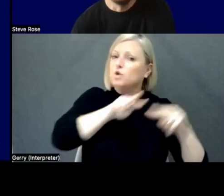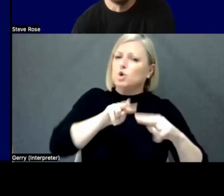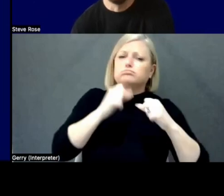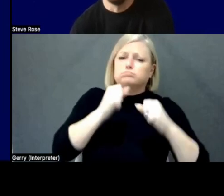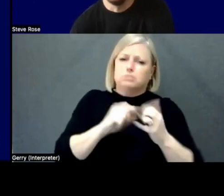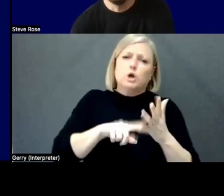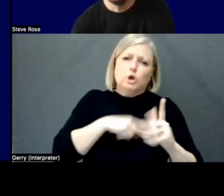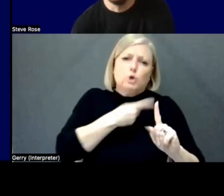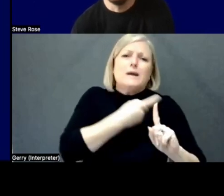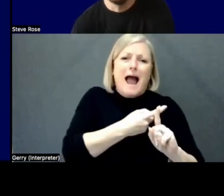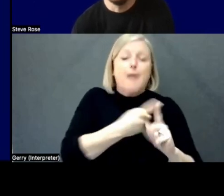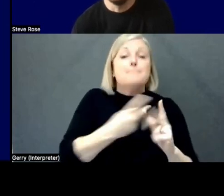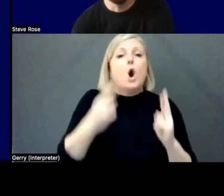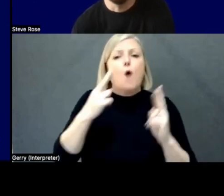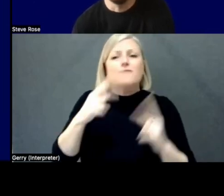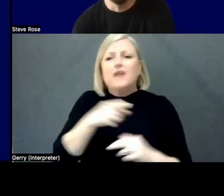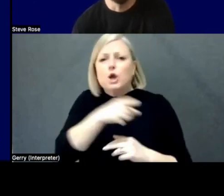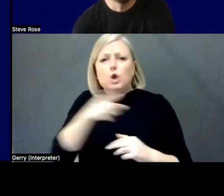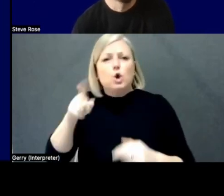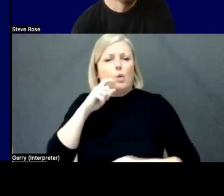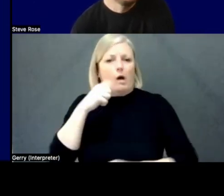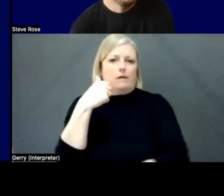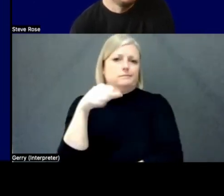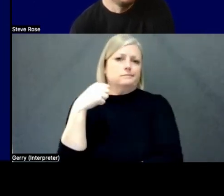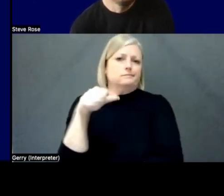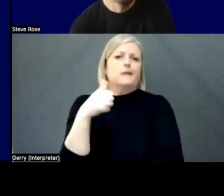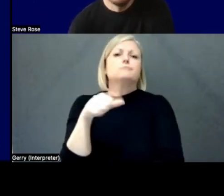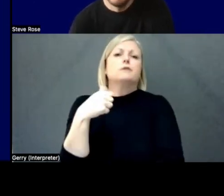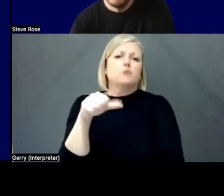keep things broad enough to be common for you all.